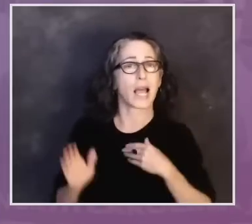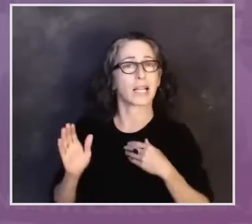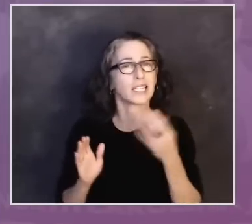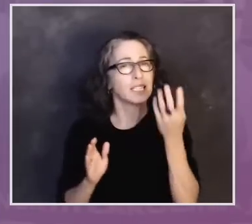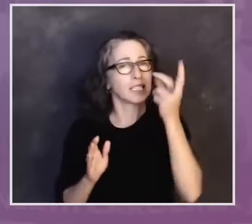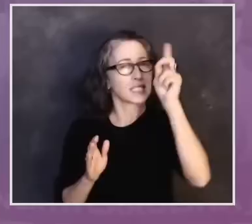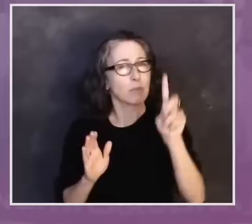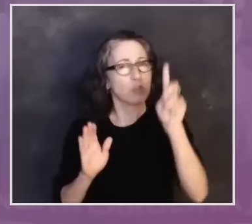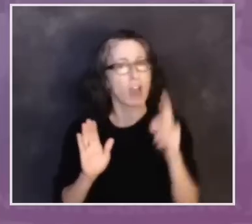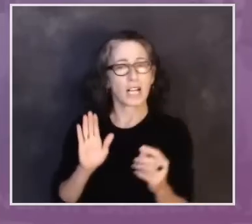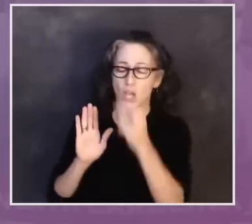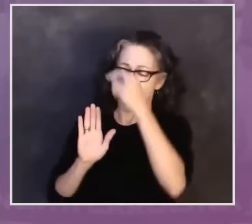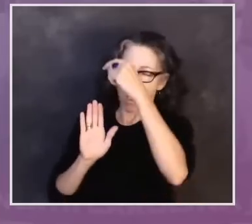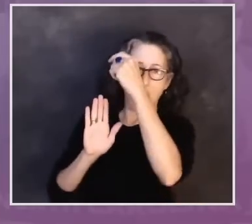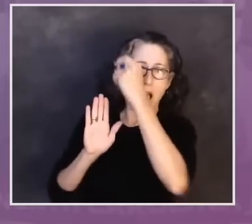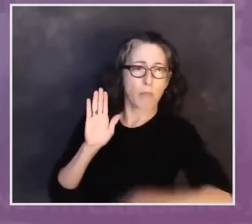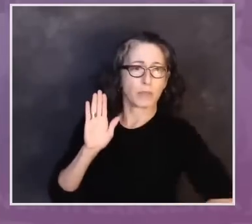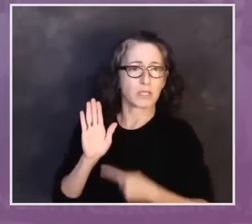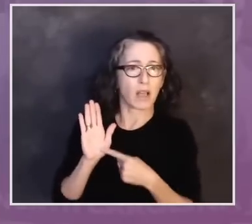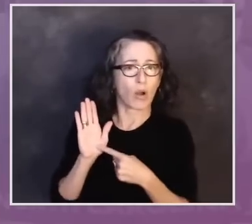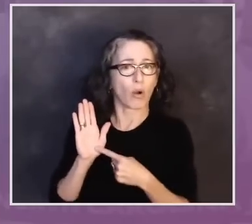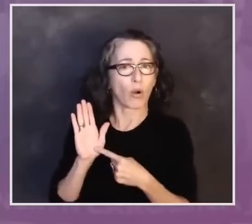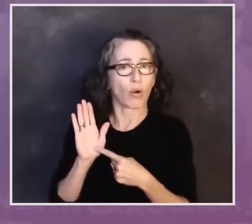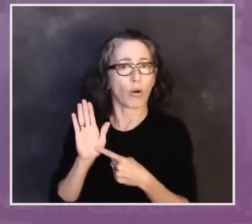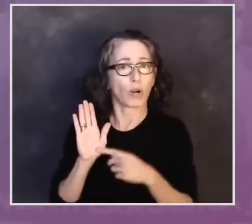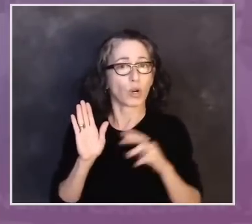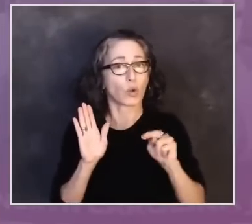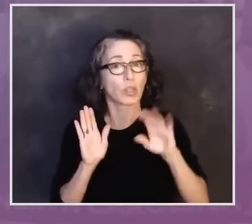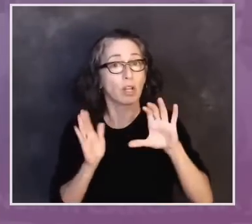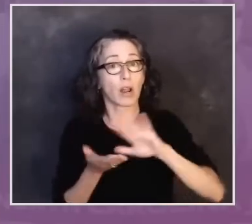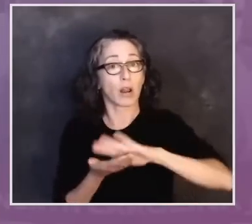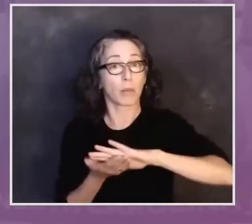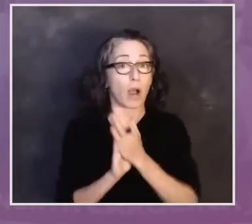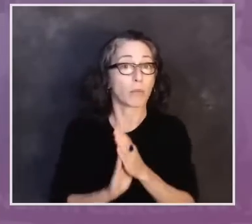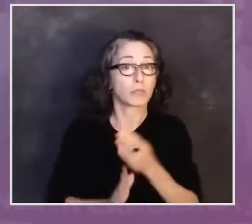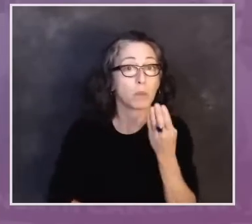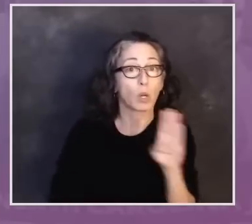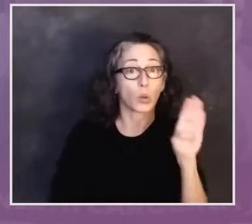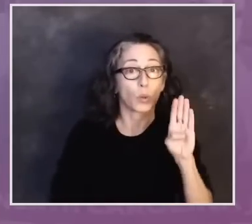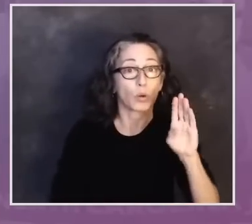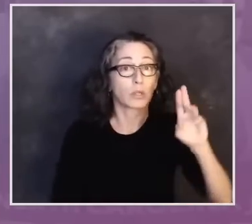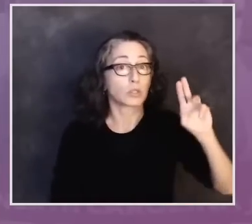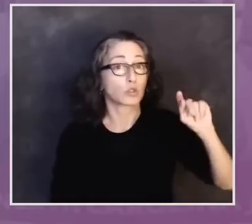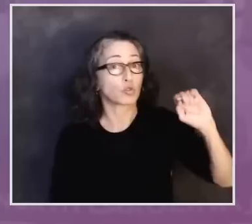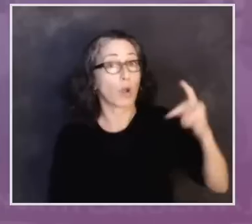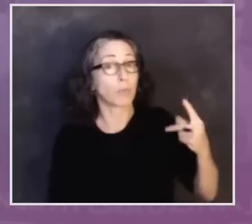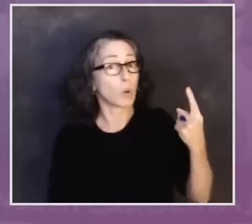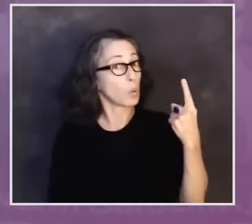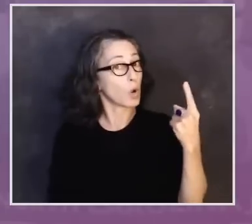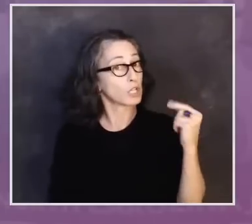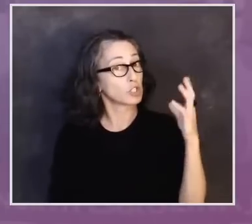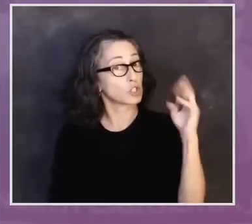TO REELECT GOVERNOR COOPER AND SUPPORT DEMOCRATS UP AND DOWN THIS BALLOT. WE'RE GOING TO TURN NORTH CAROLINA BLUE.